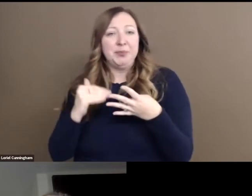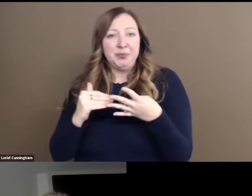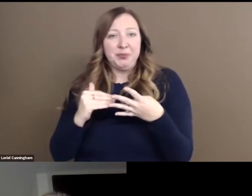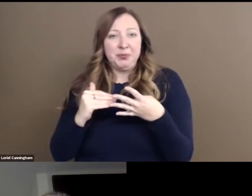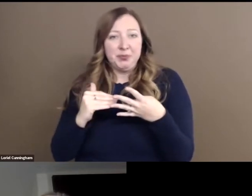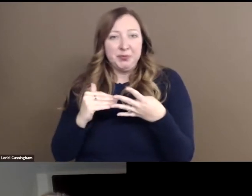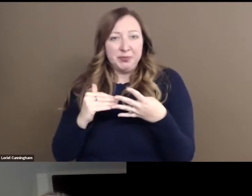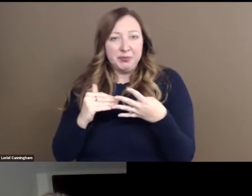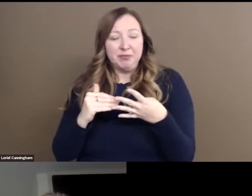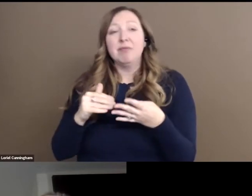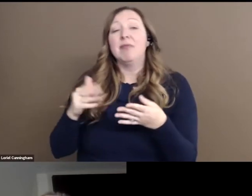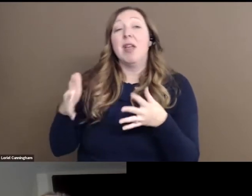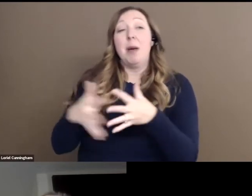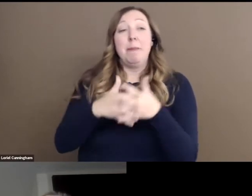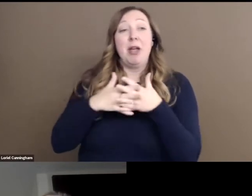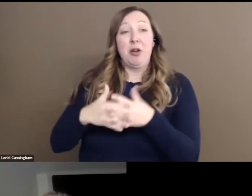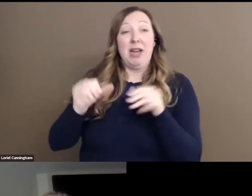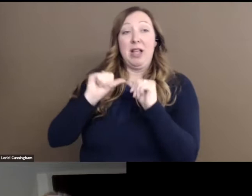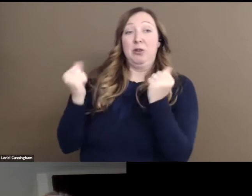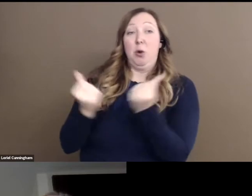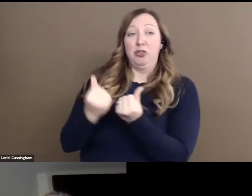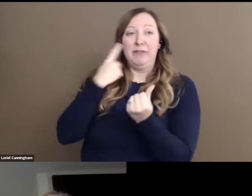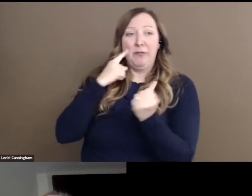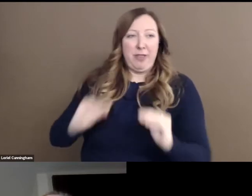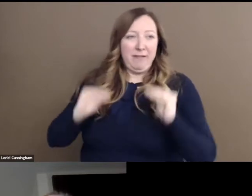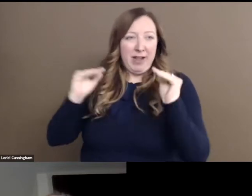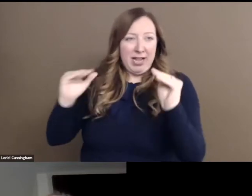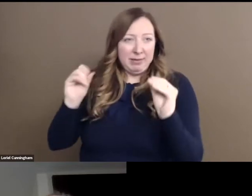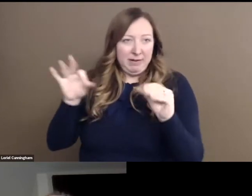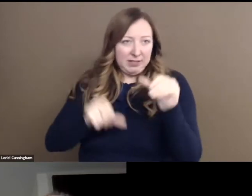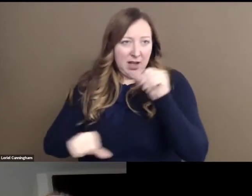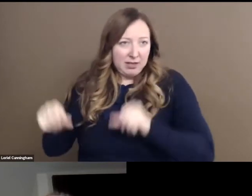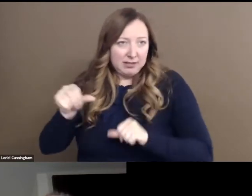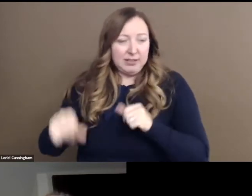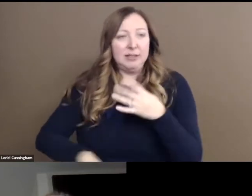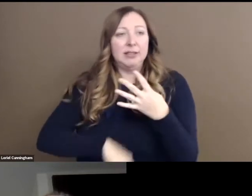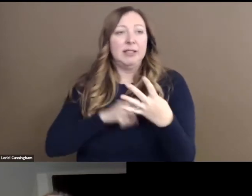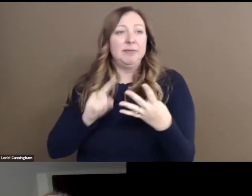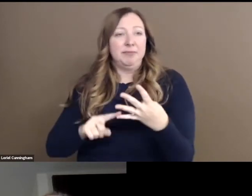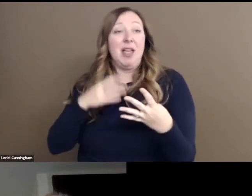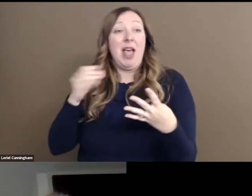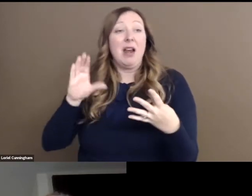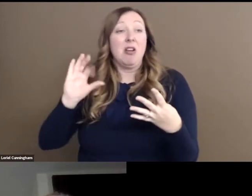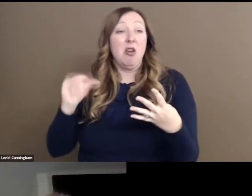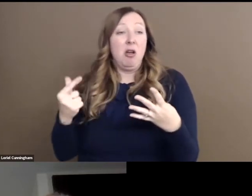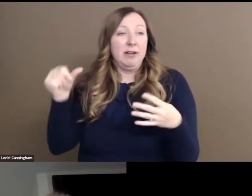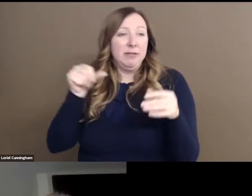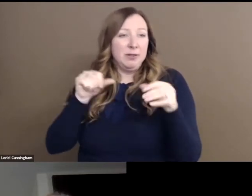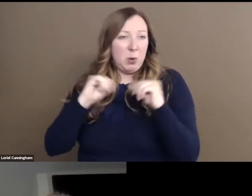the american association for the advancement of sciences and the